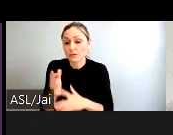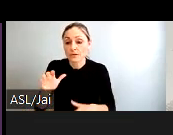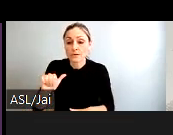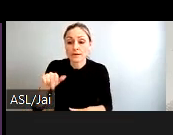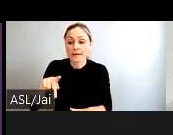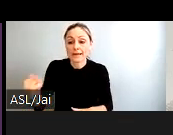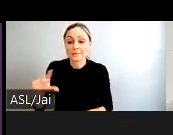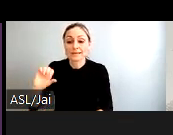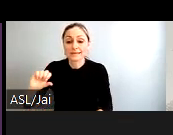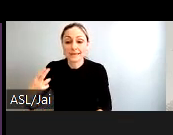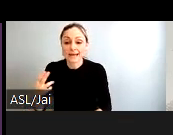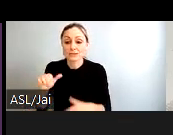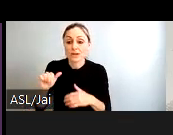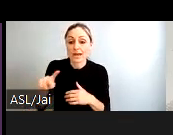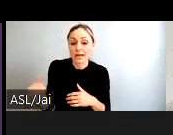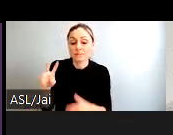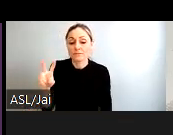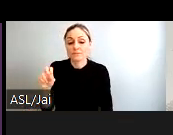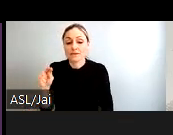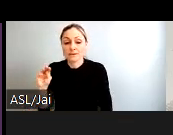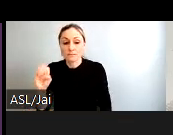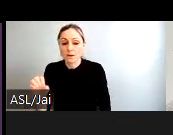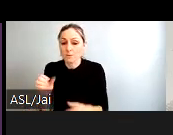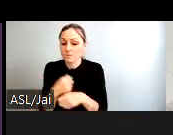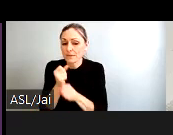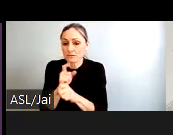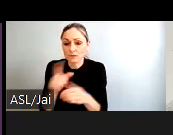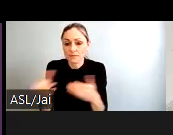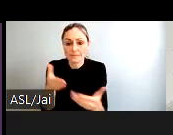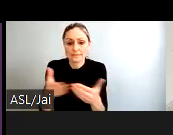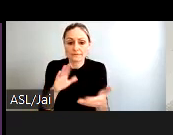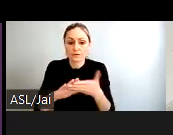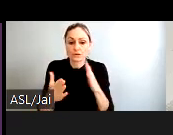app or Venmo to make it easy as possible for community members to receive reimbursement.